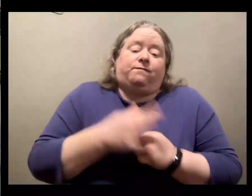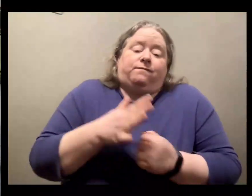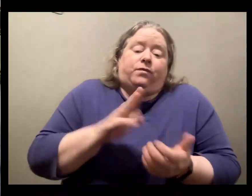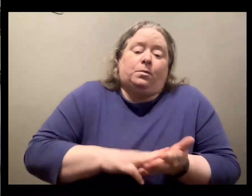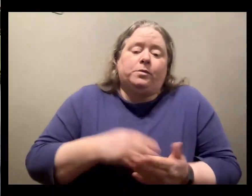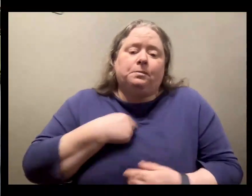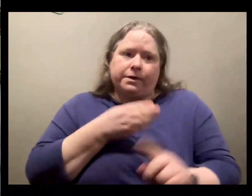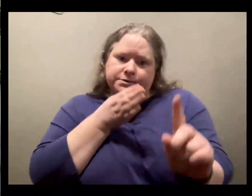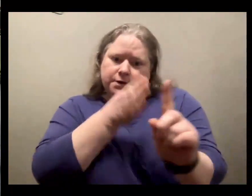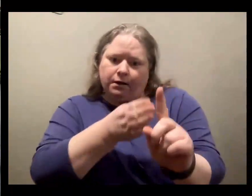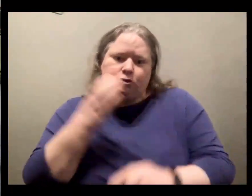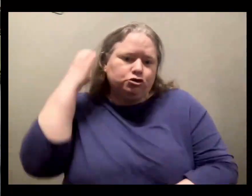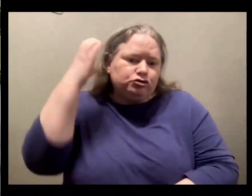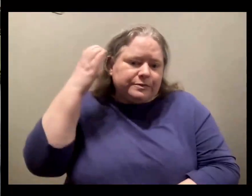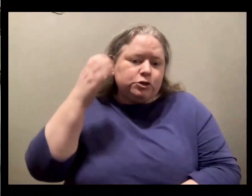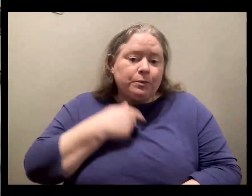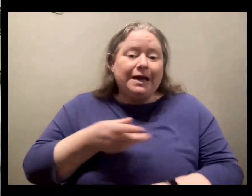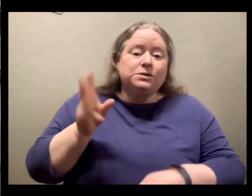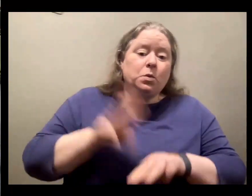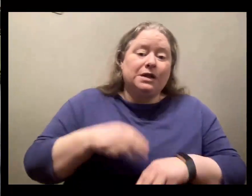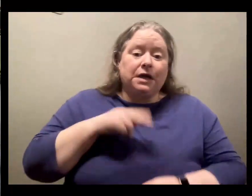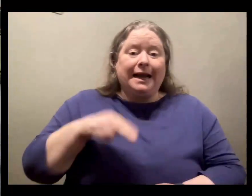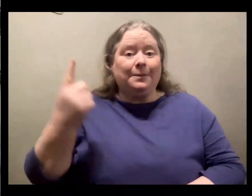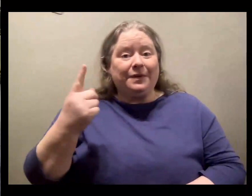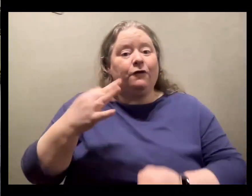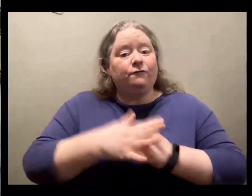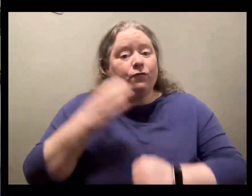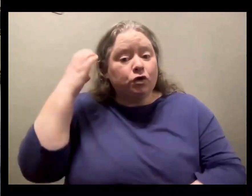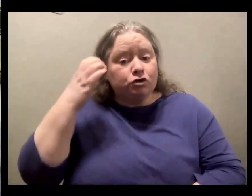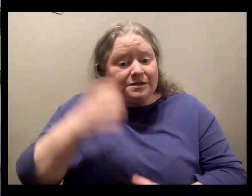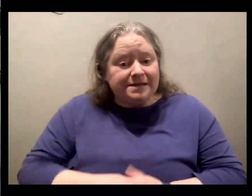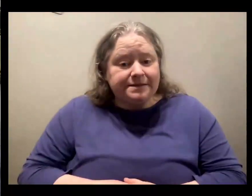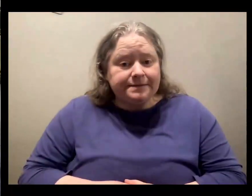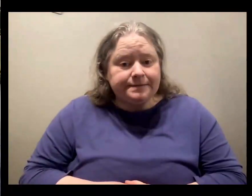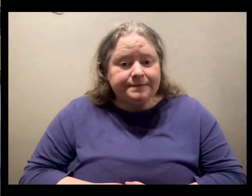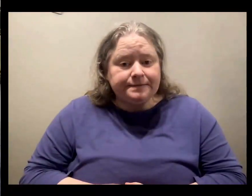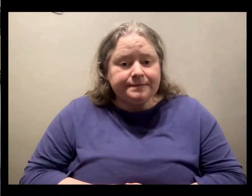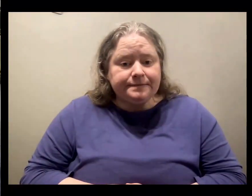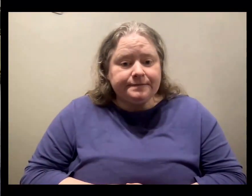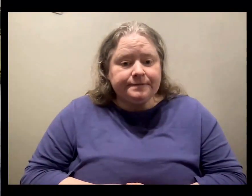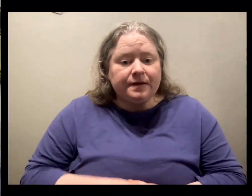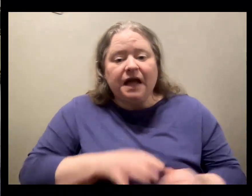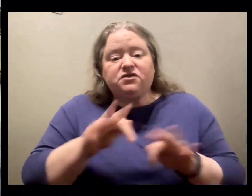But for the moment, my target is Christmas - to be as well as I can be for Christmas.